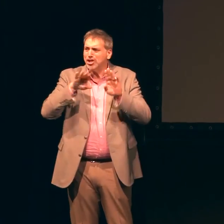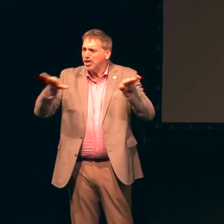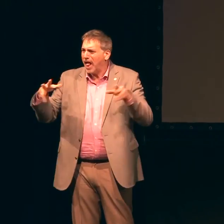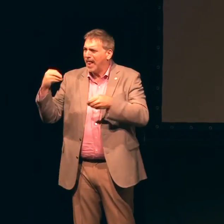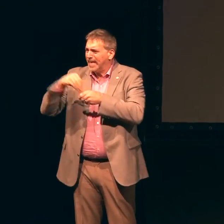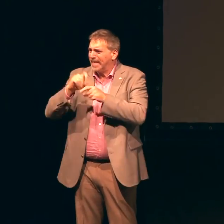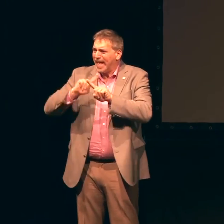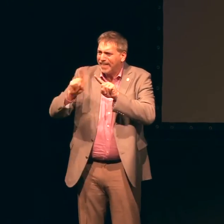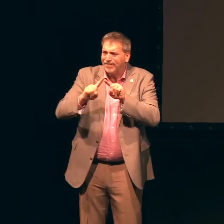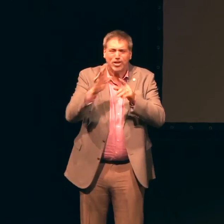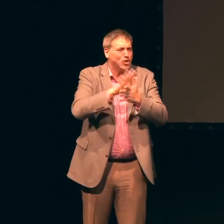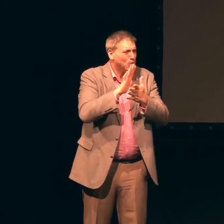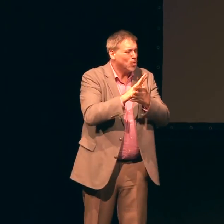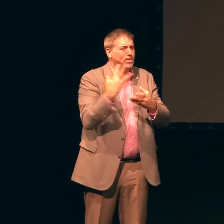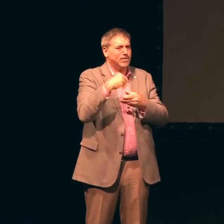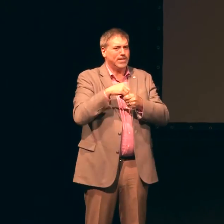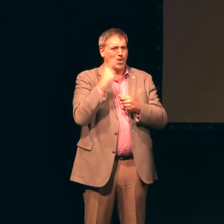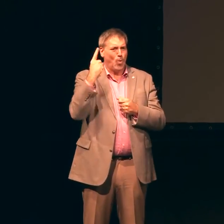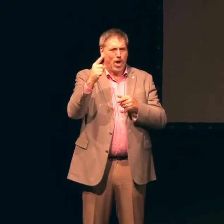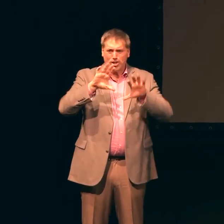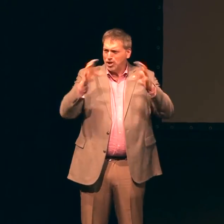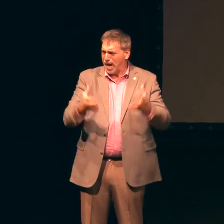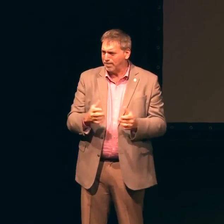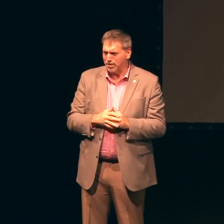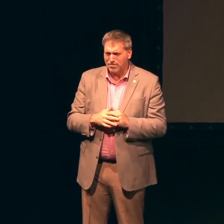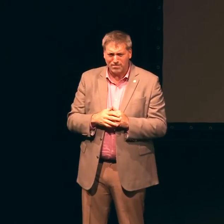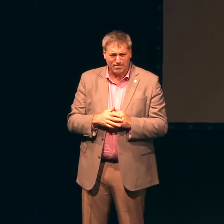every Deaf and hard of hearing student in the